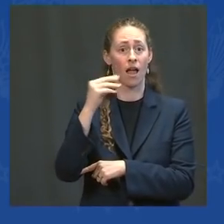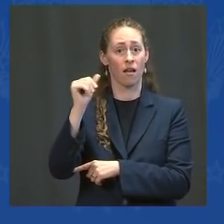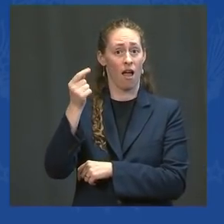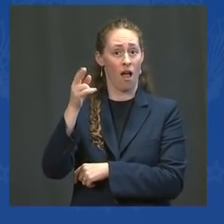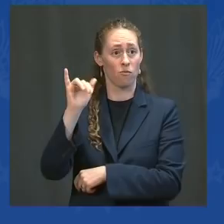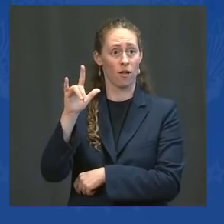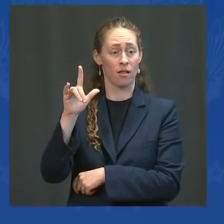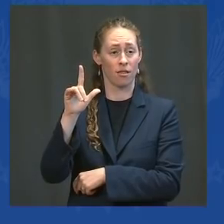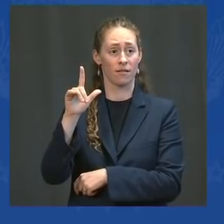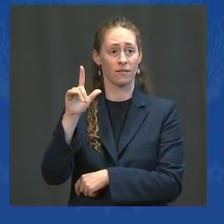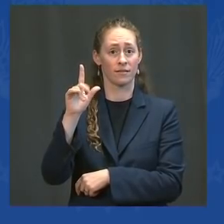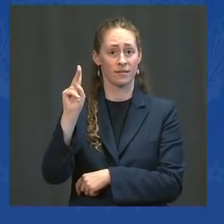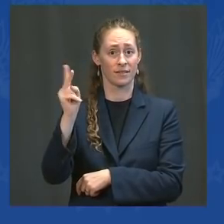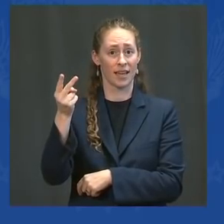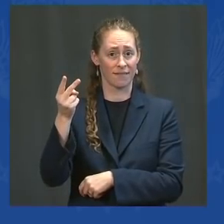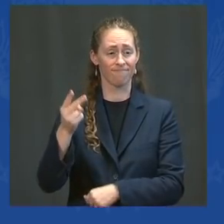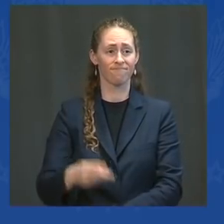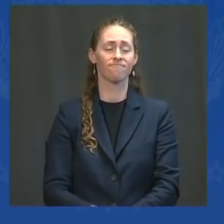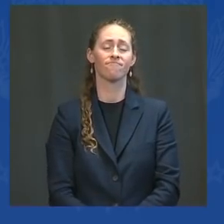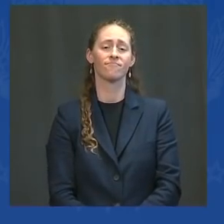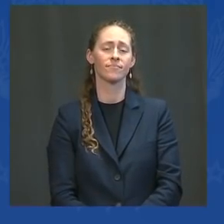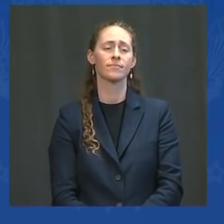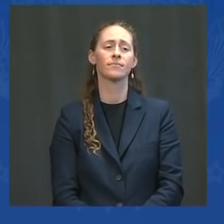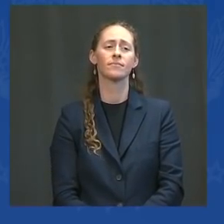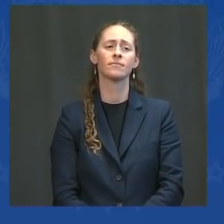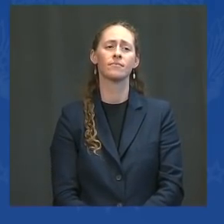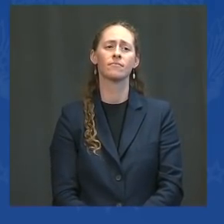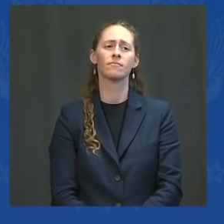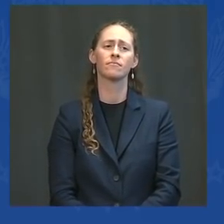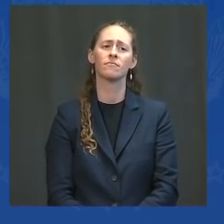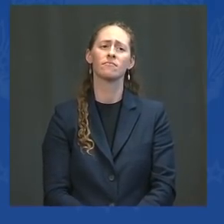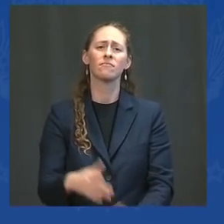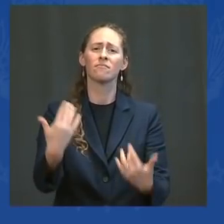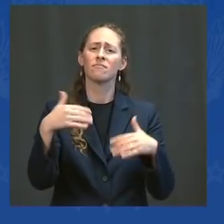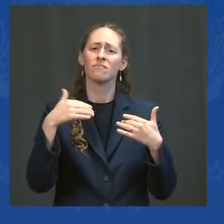They sacrificed so much to defend our nation